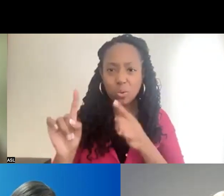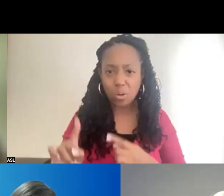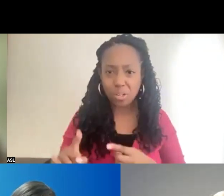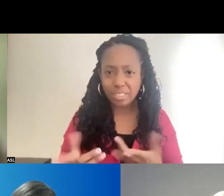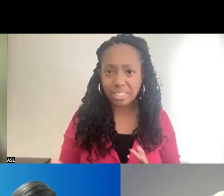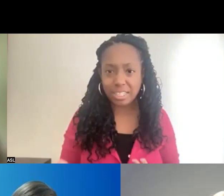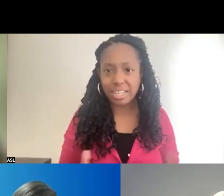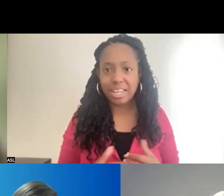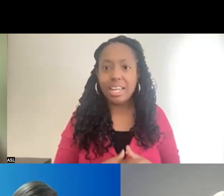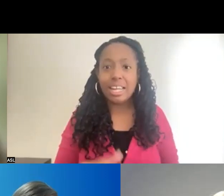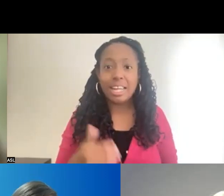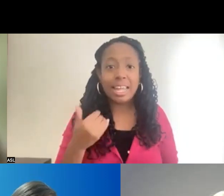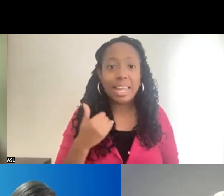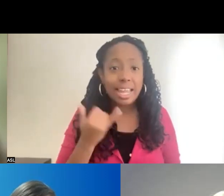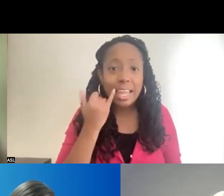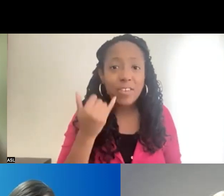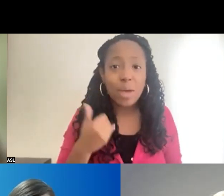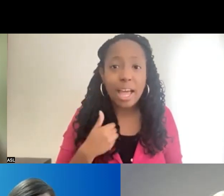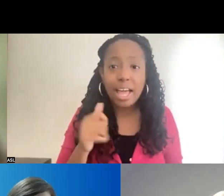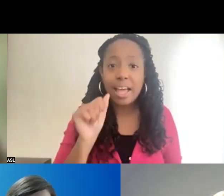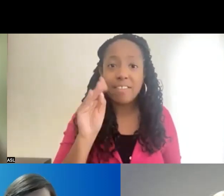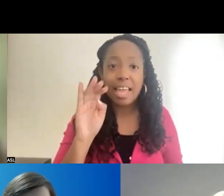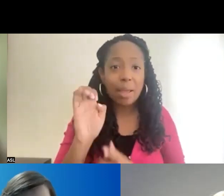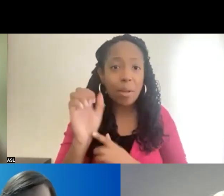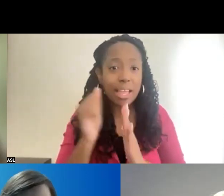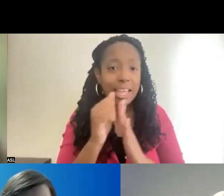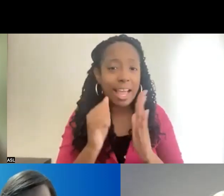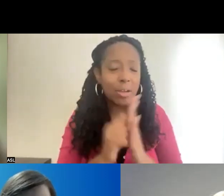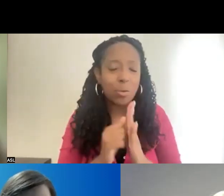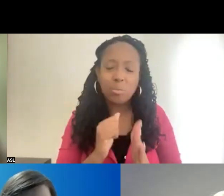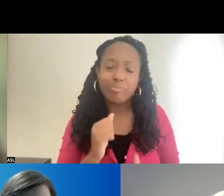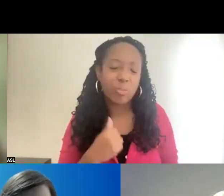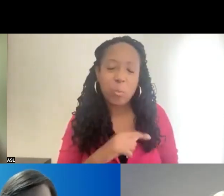an able account we're not doing credit background checks on you uh and so one of the questions we